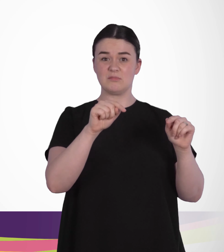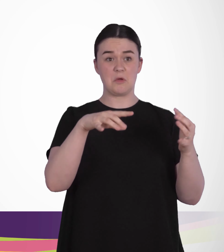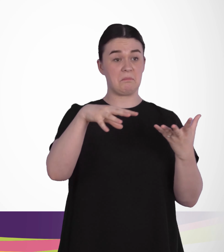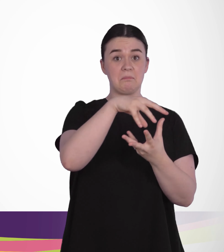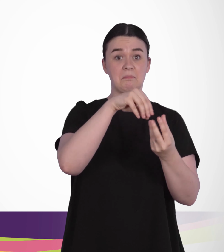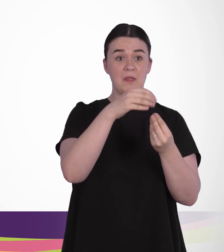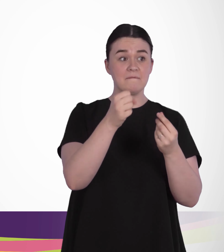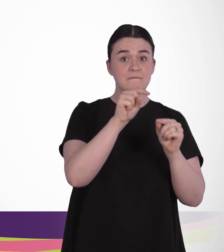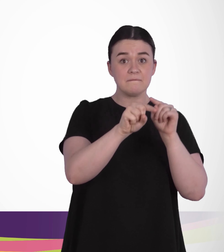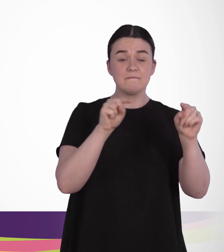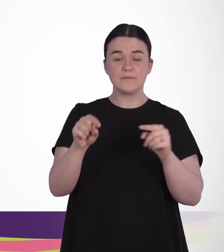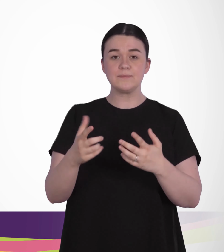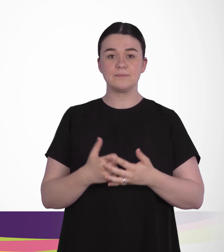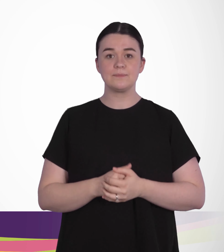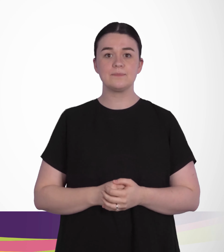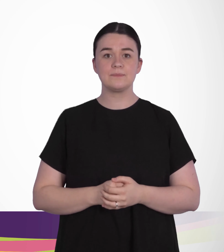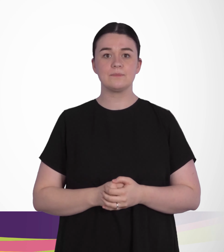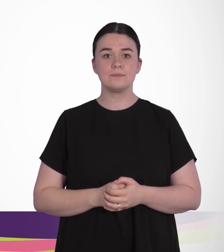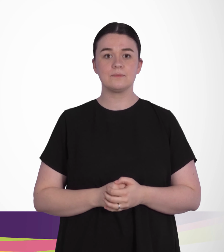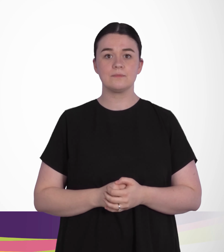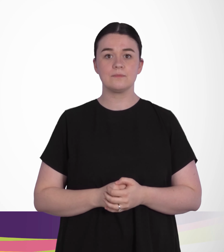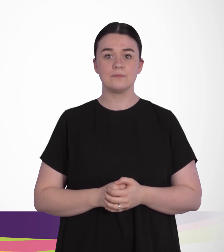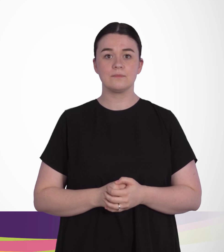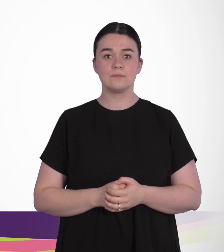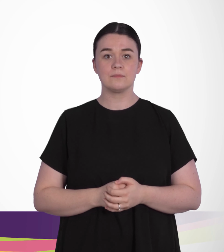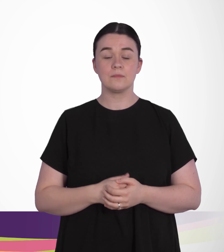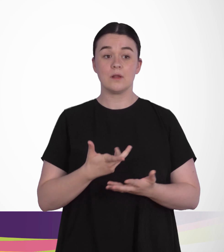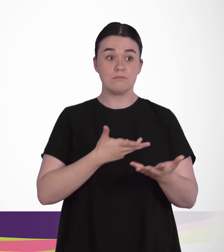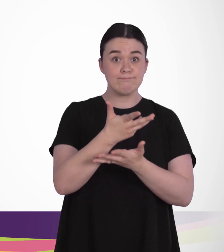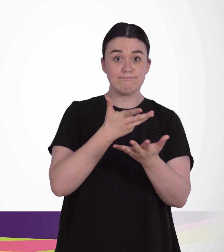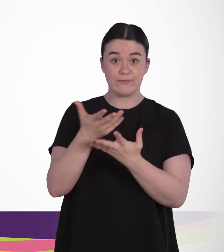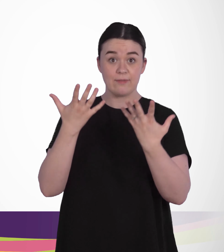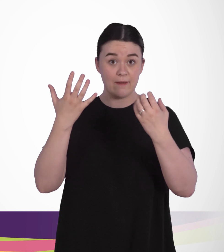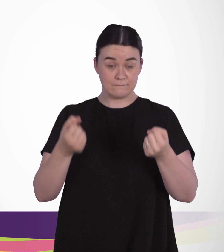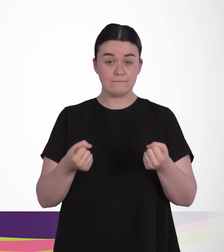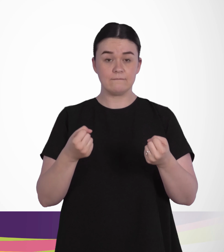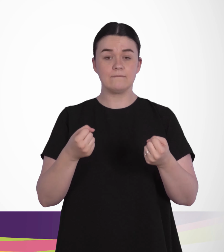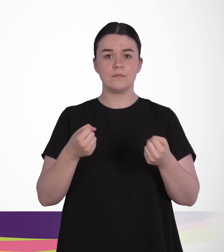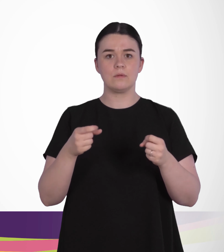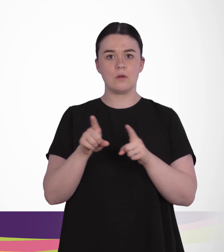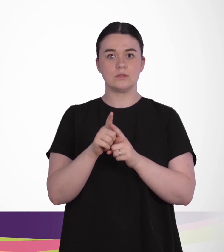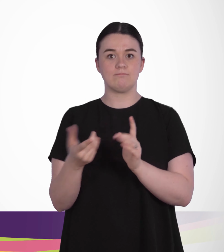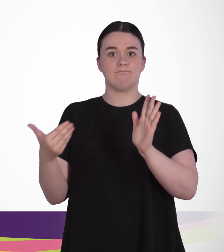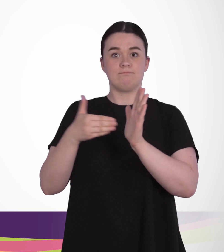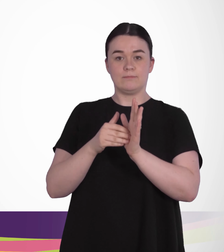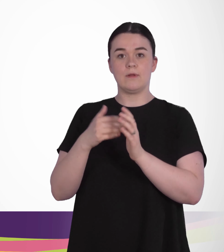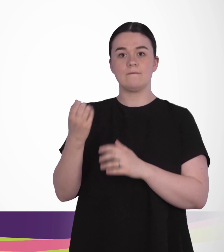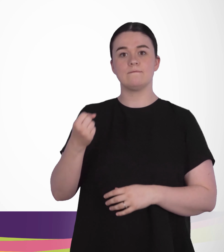(and many combinations of all of these). In addition to consultations,